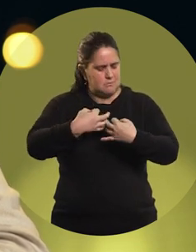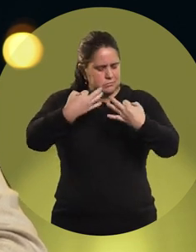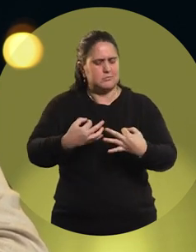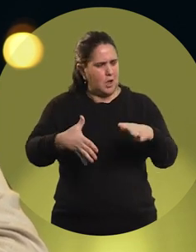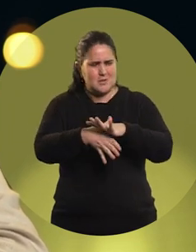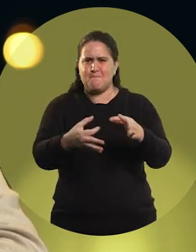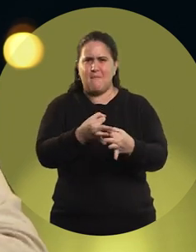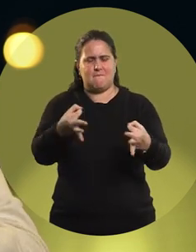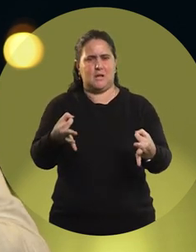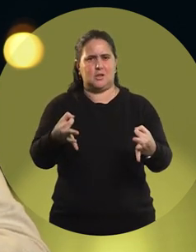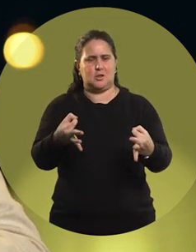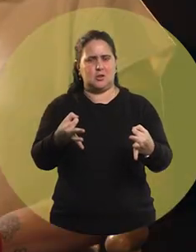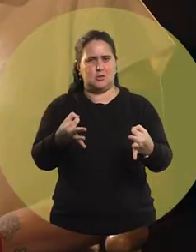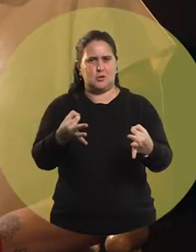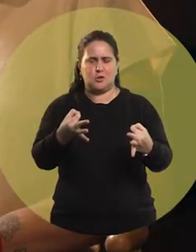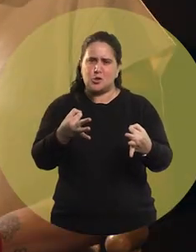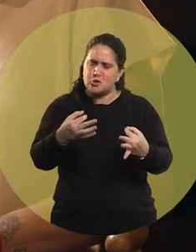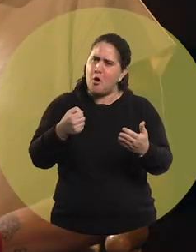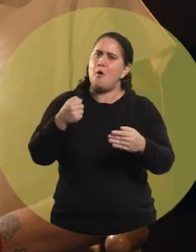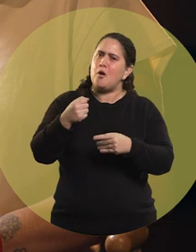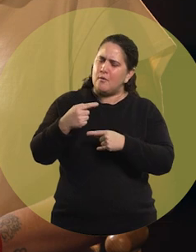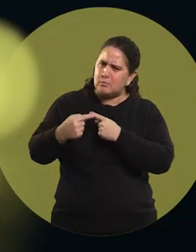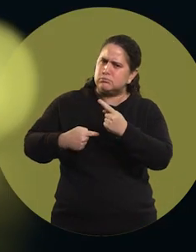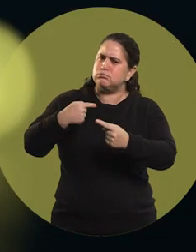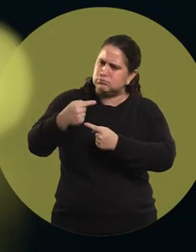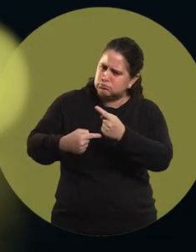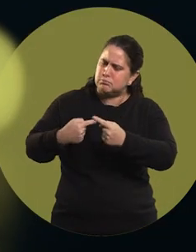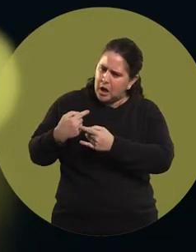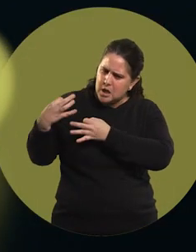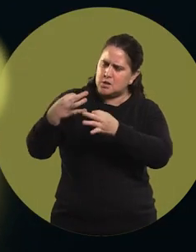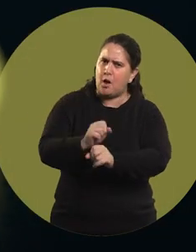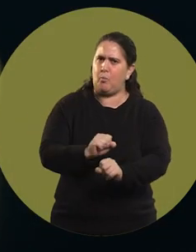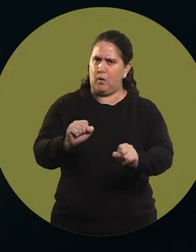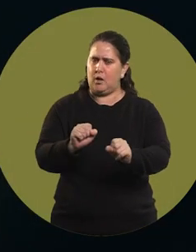And it took me a long time to be able to be in that place. There were also